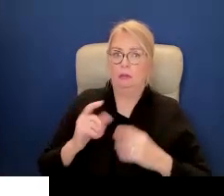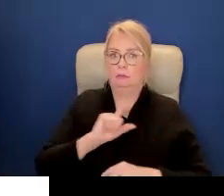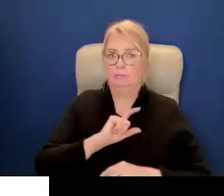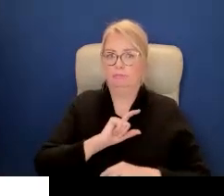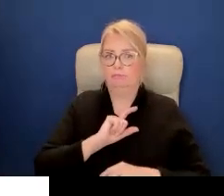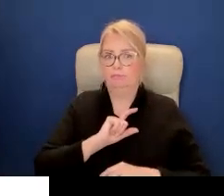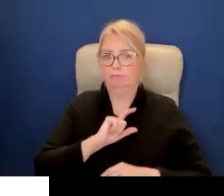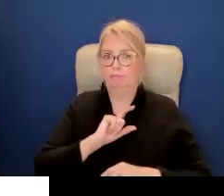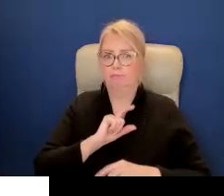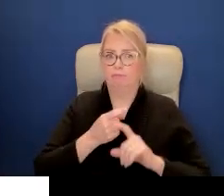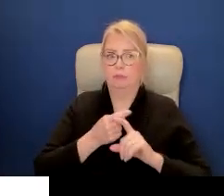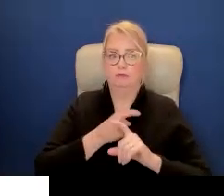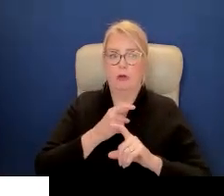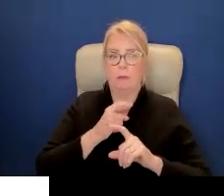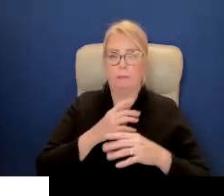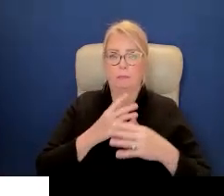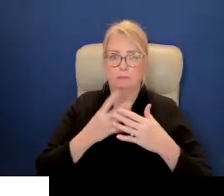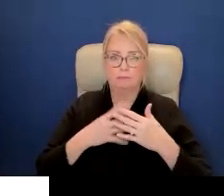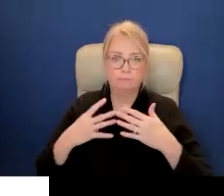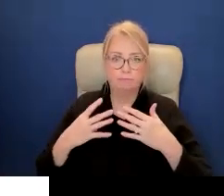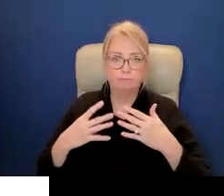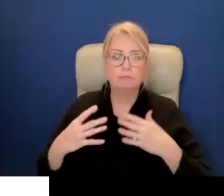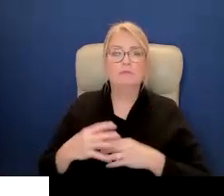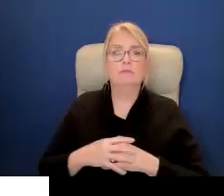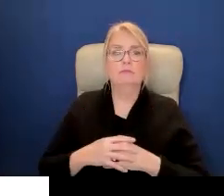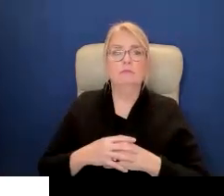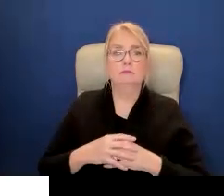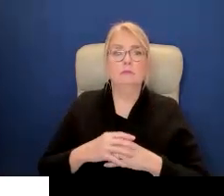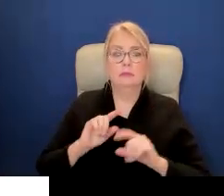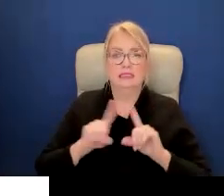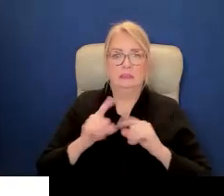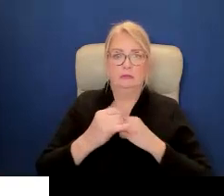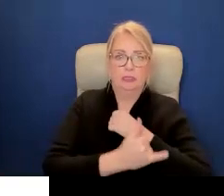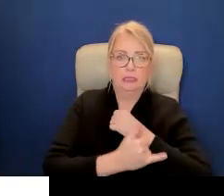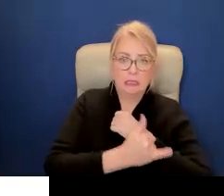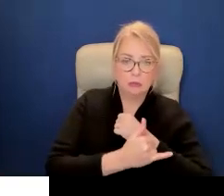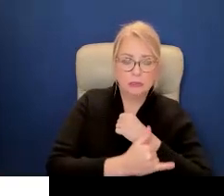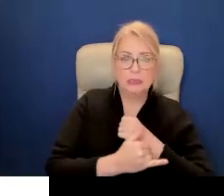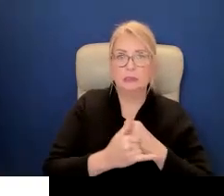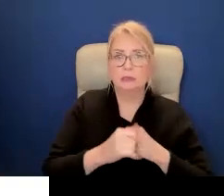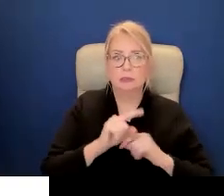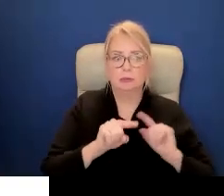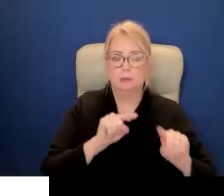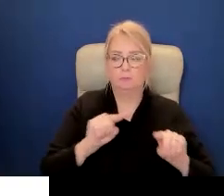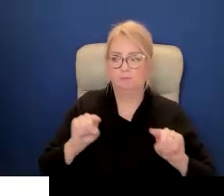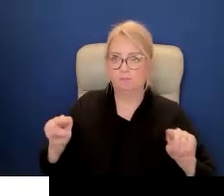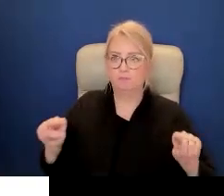Not sure if you're aware of that. We've heard also in Tulare County. So even just being aware of what's going on